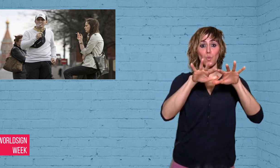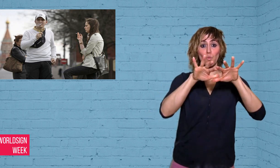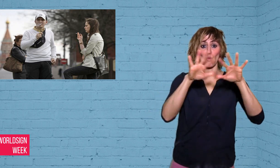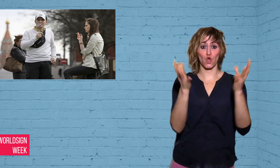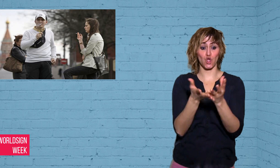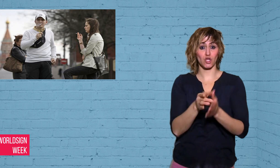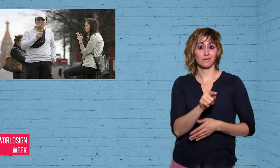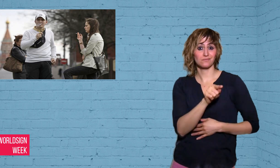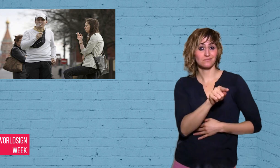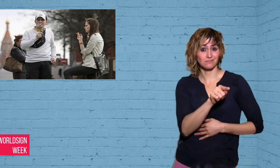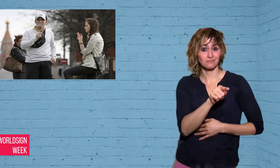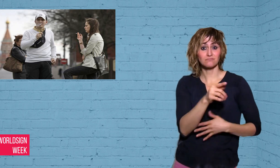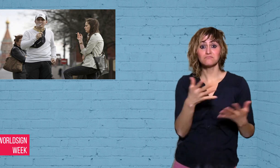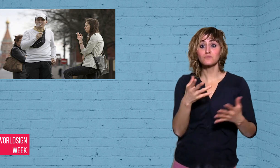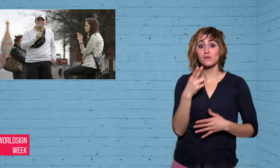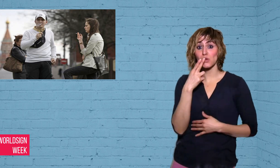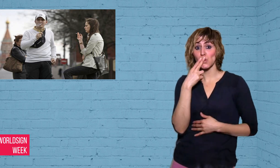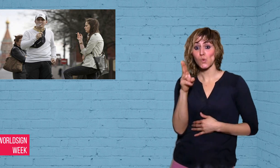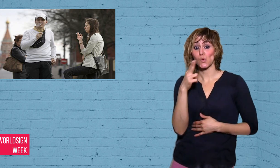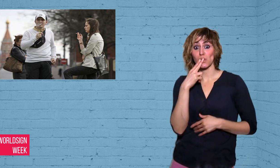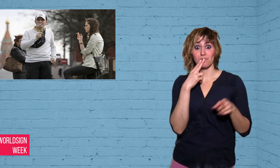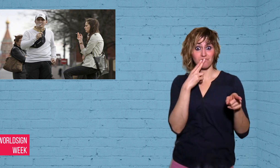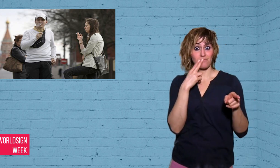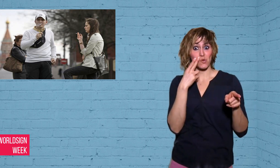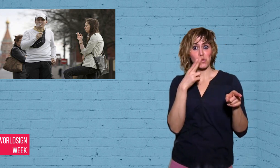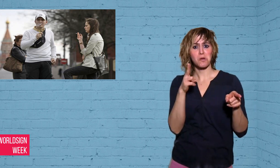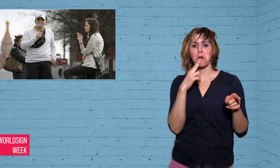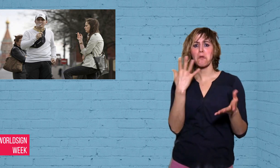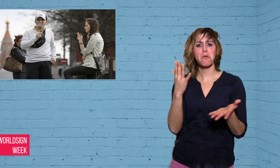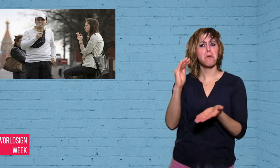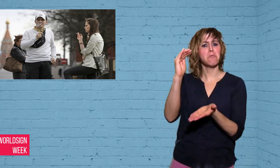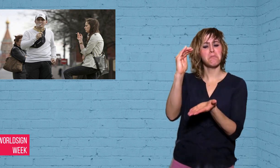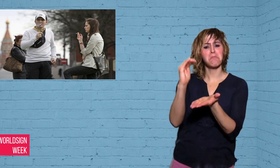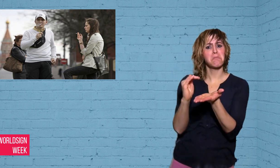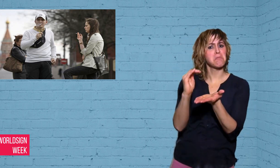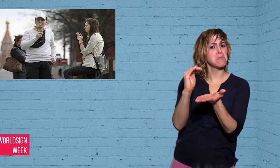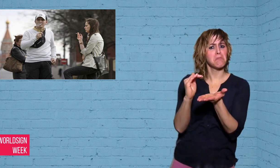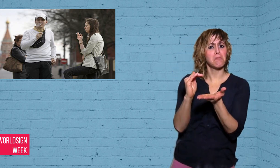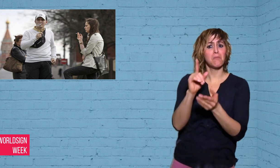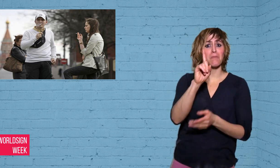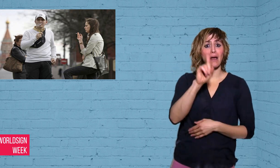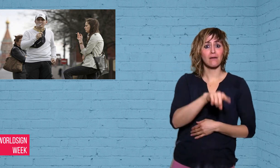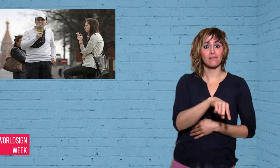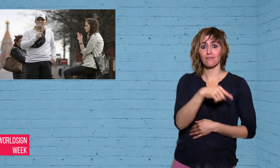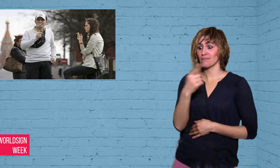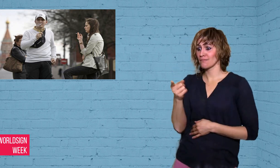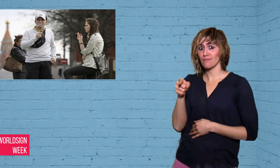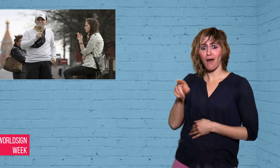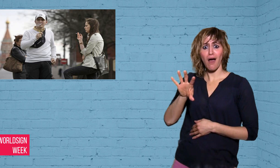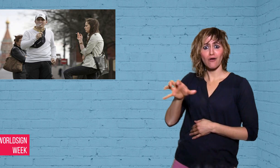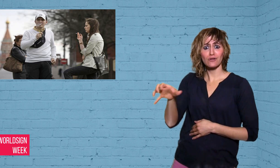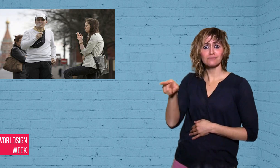Tobacco is one of the most preventable